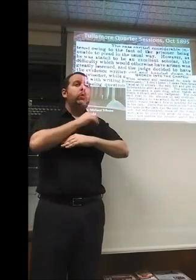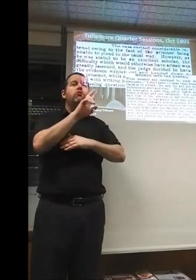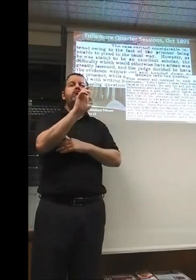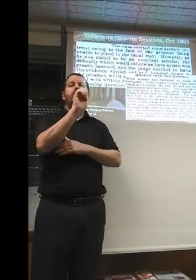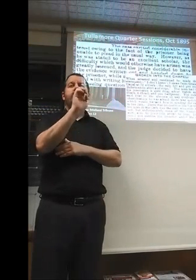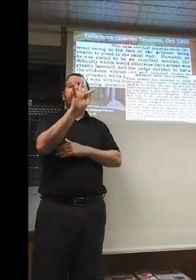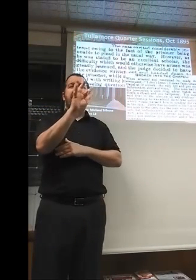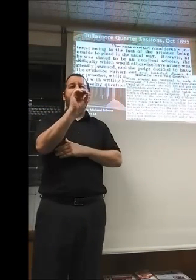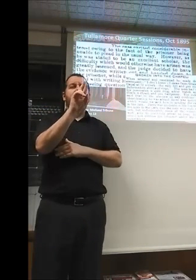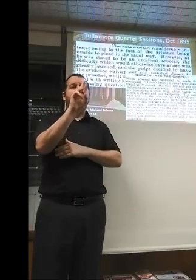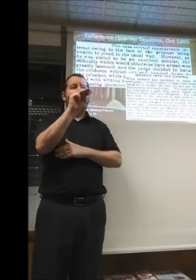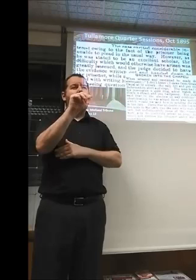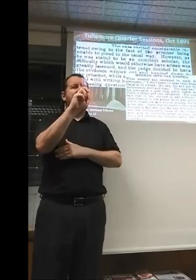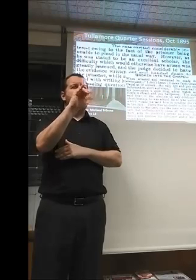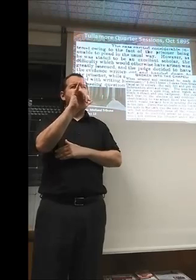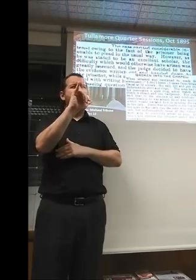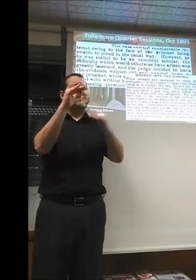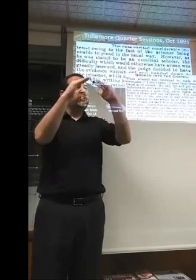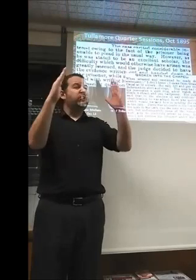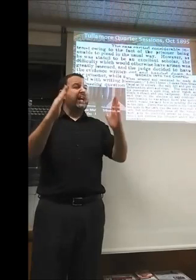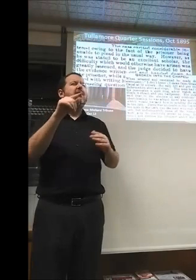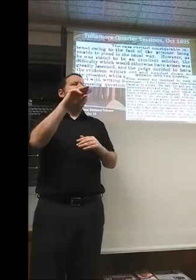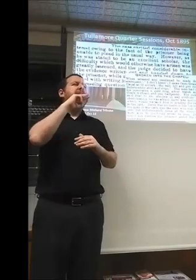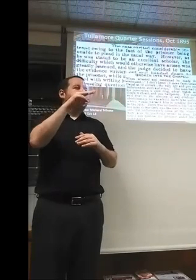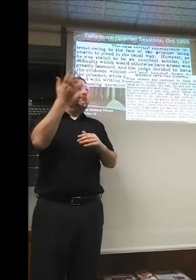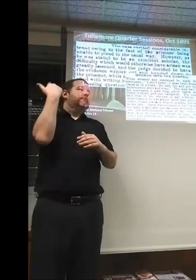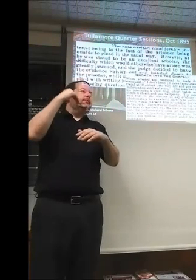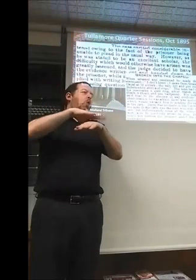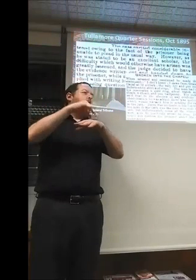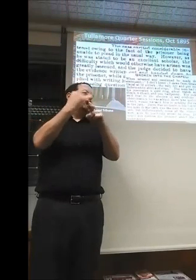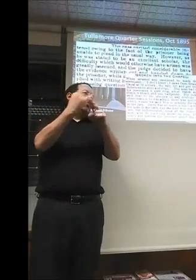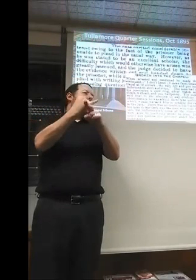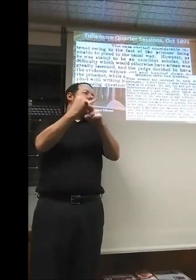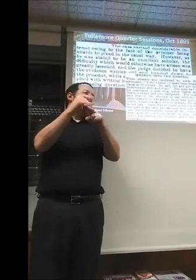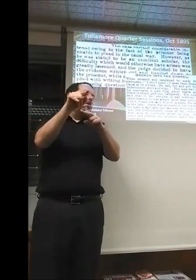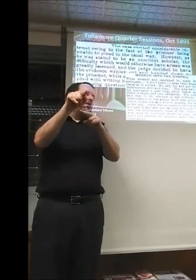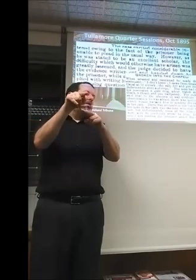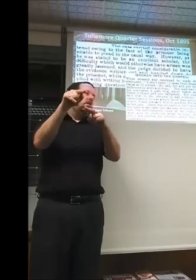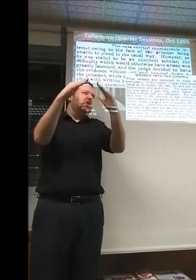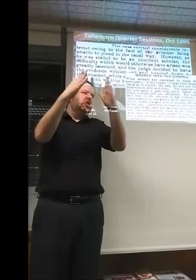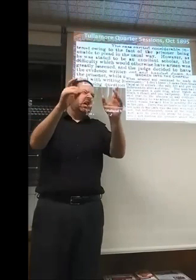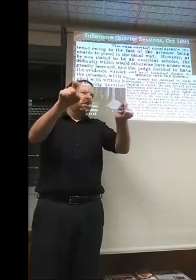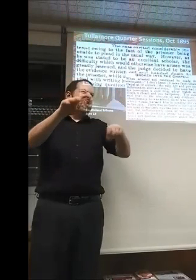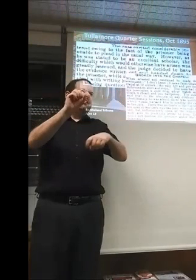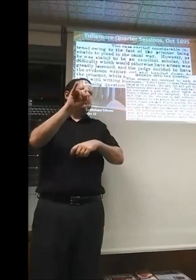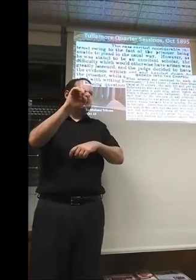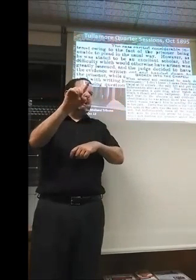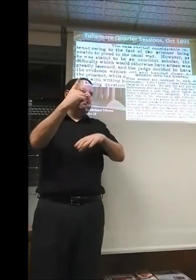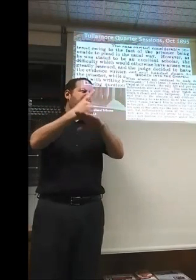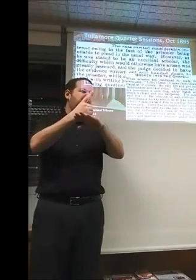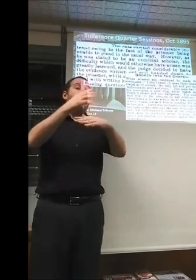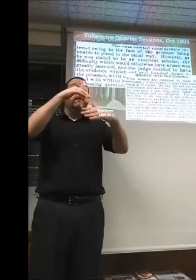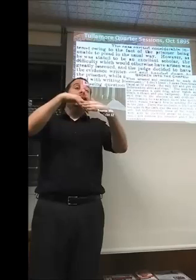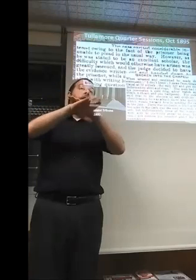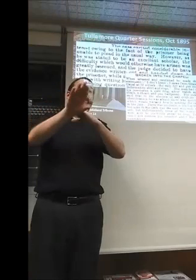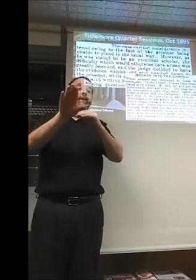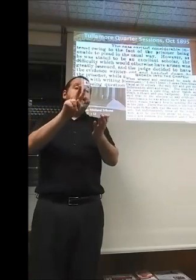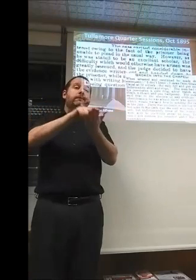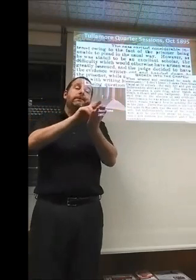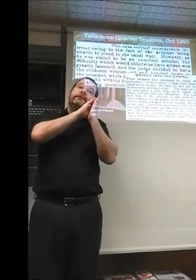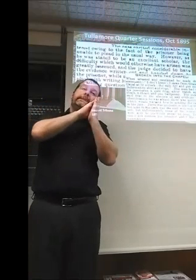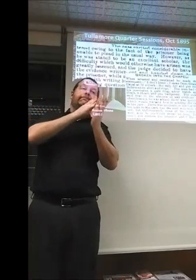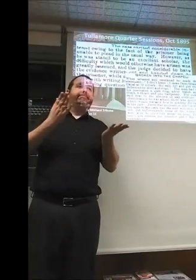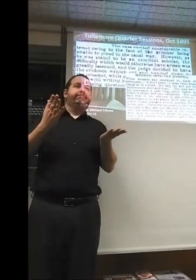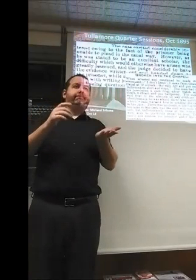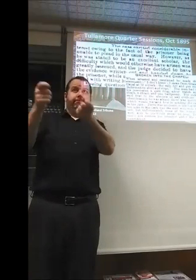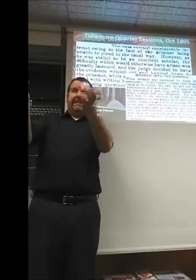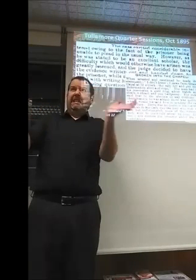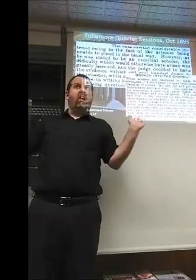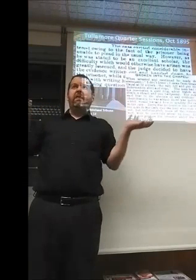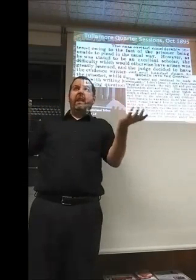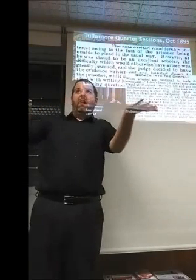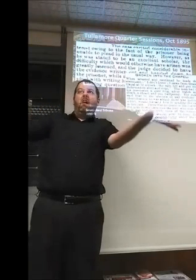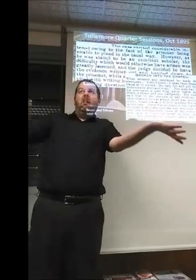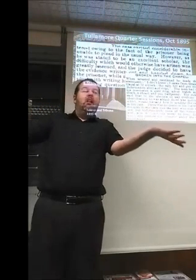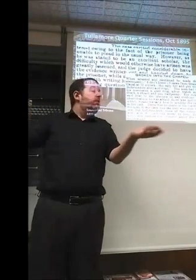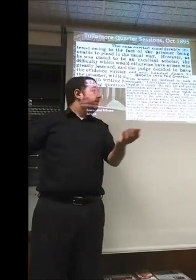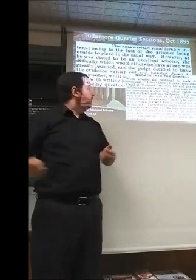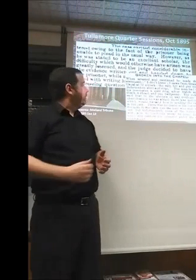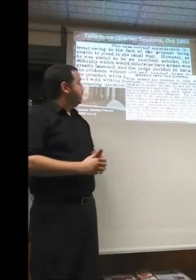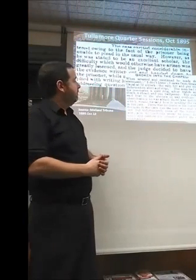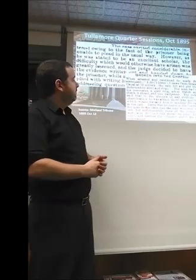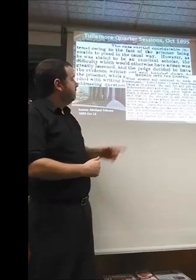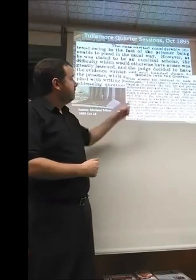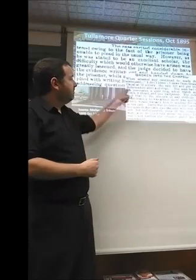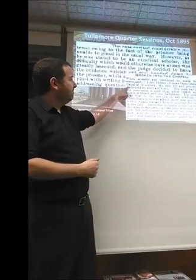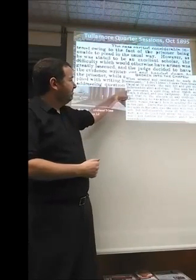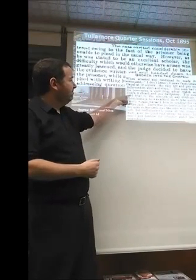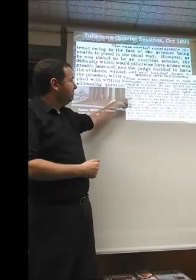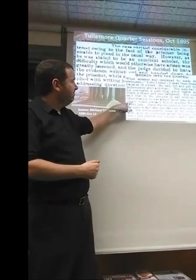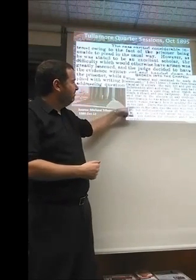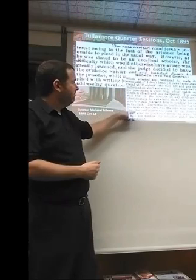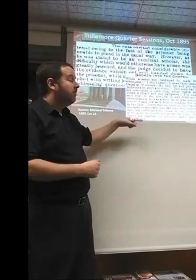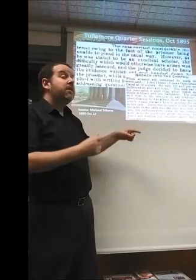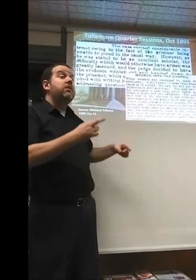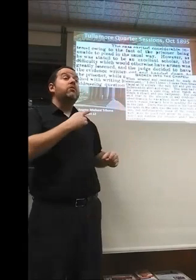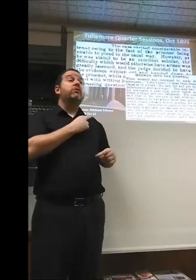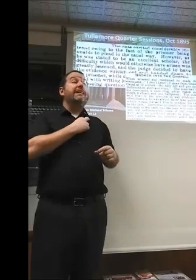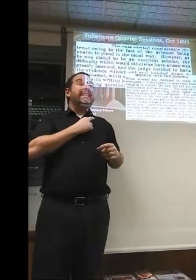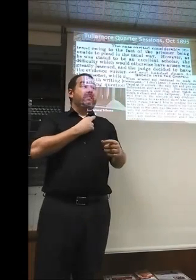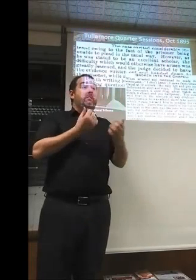So an old man knew about that butchers knife and he told a story about Joseph Walsh throwing